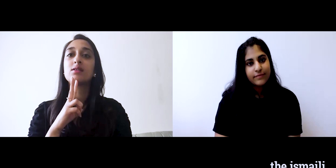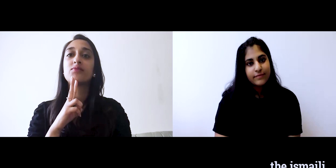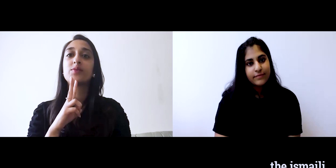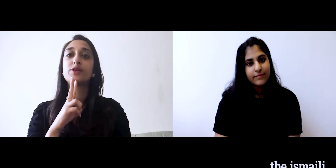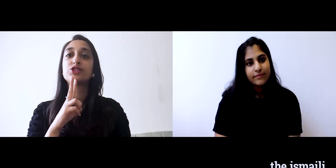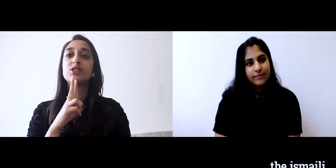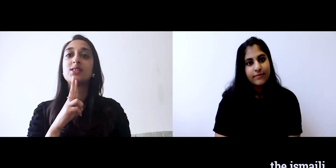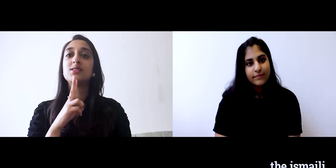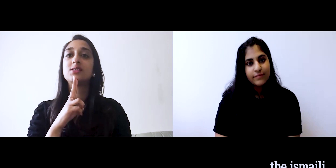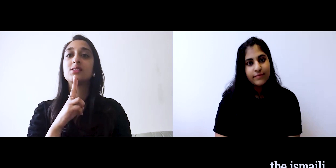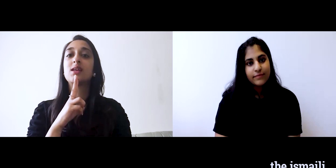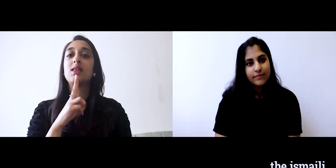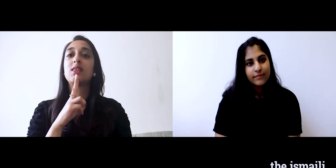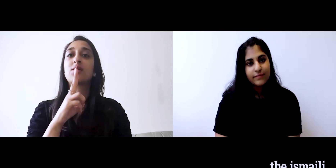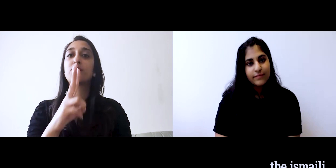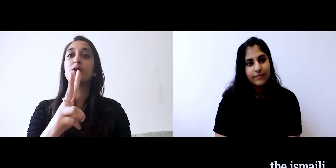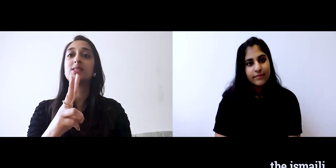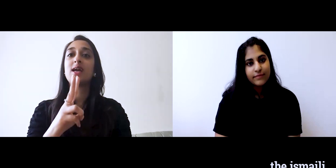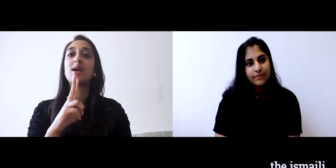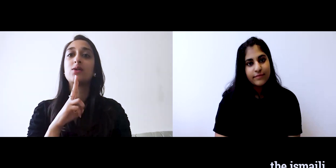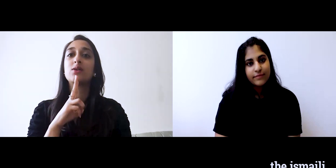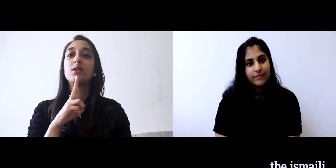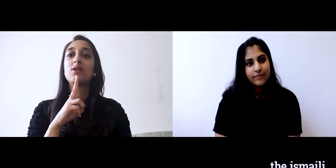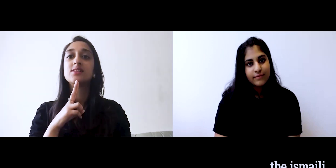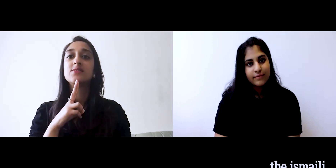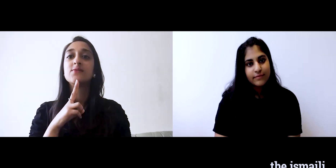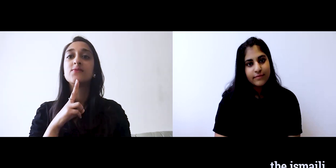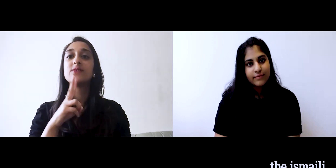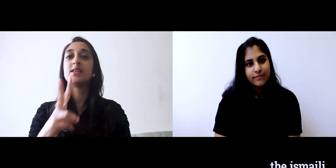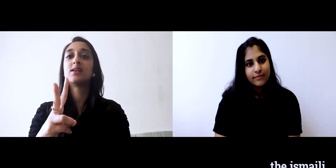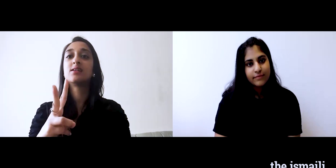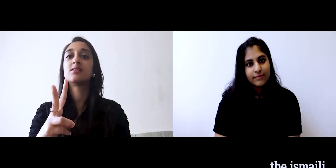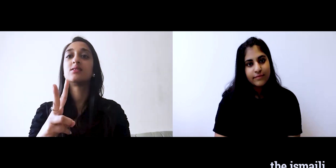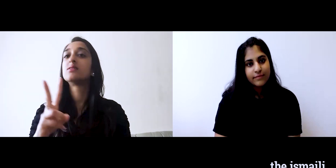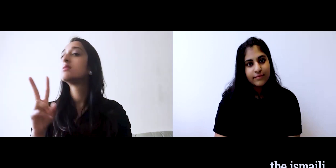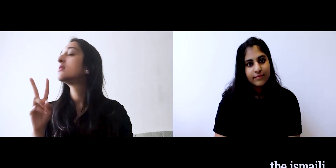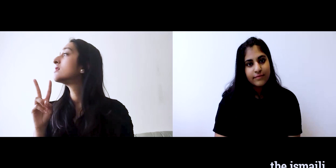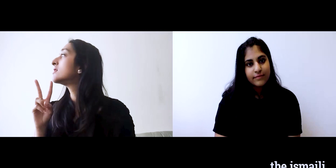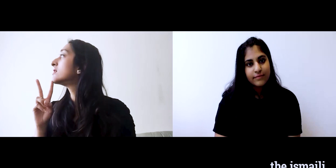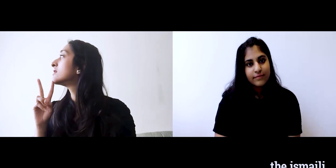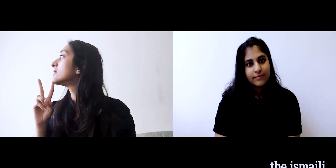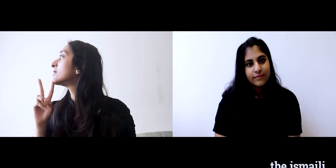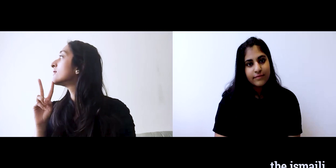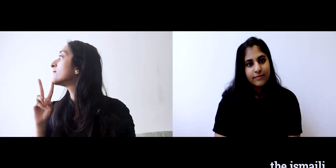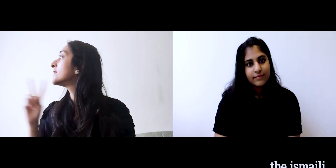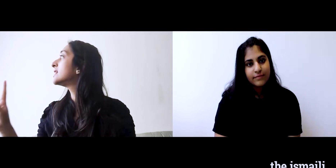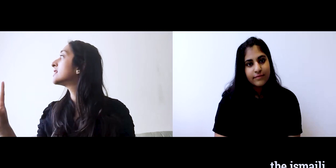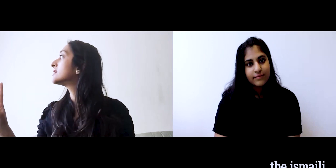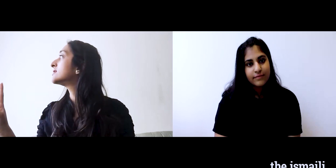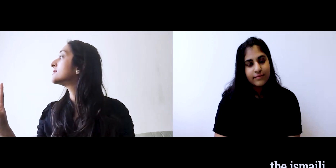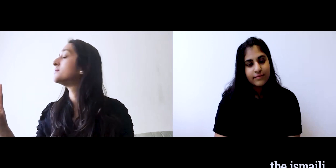Comes from your chin and then point it out. Vegan